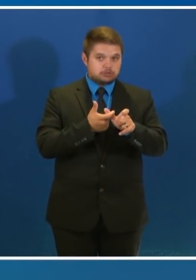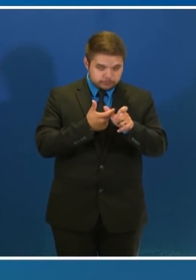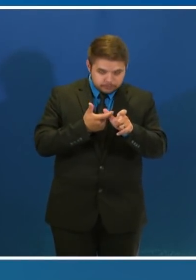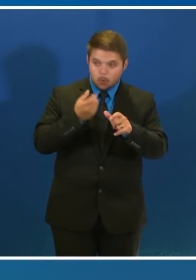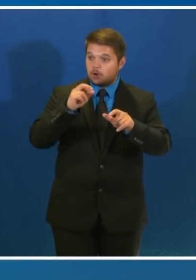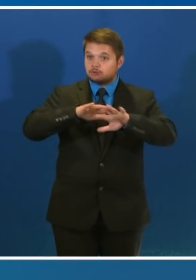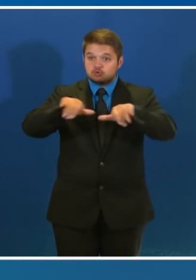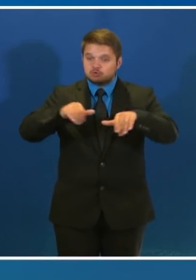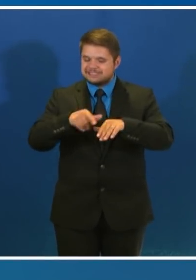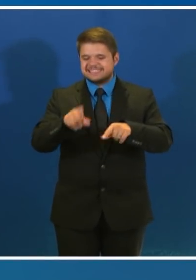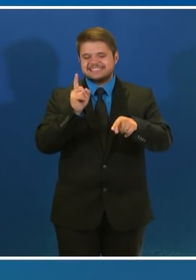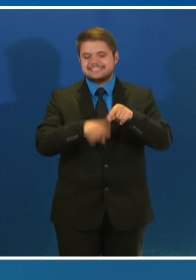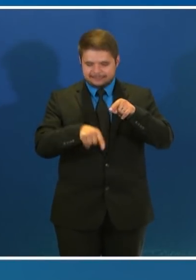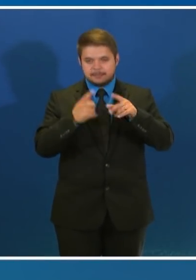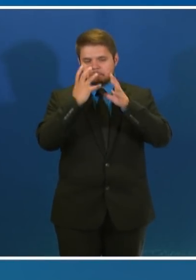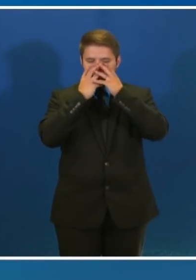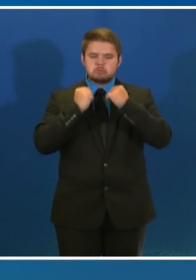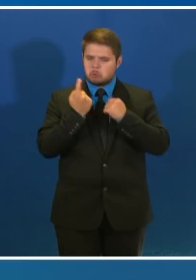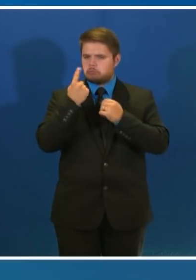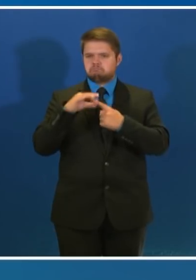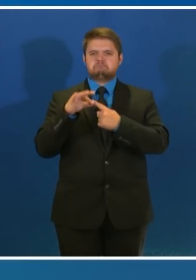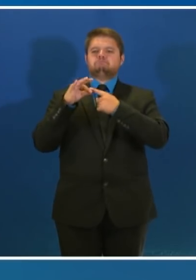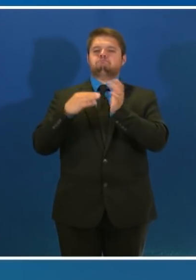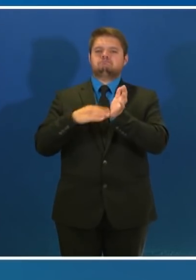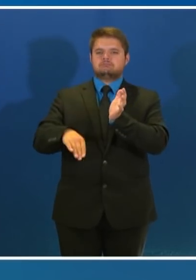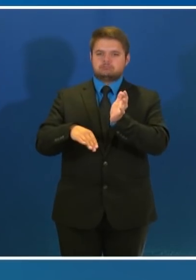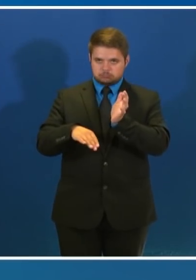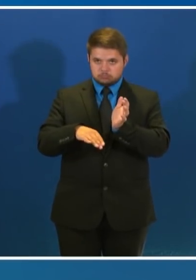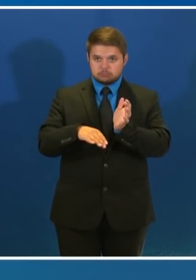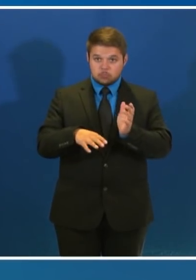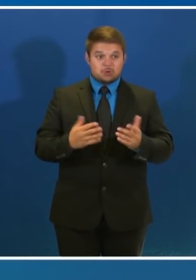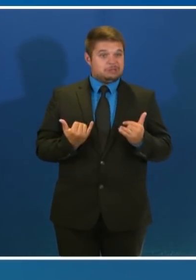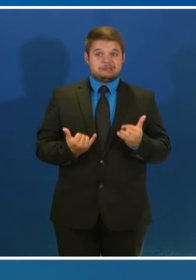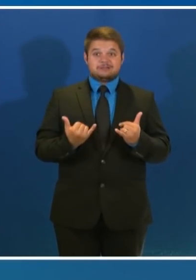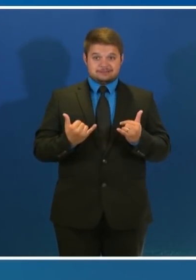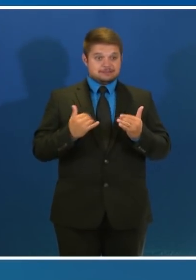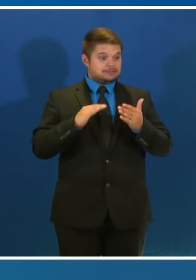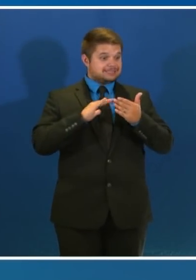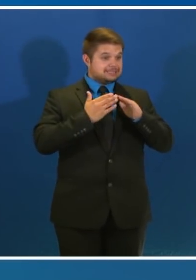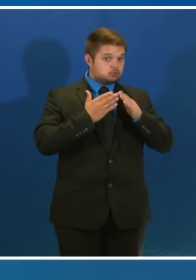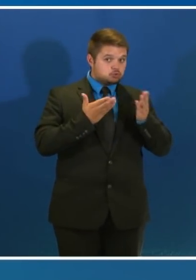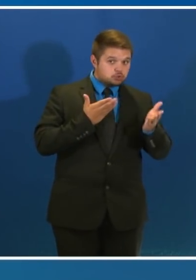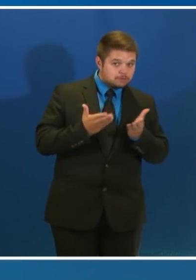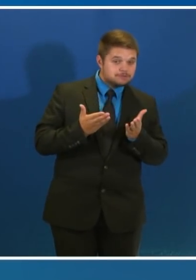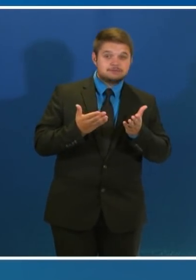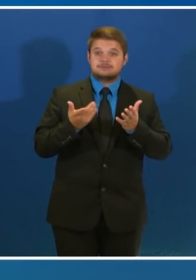facilities and services as well as various other resources can be found on the City's website,